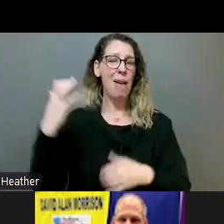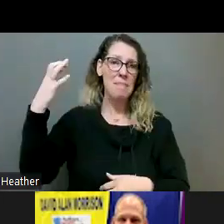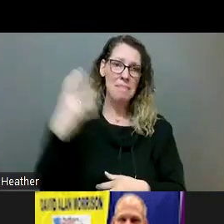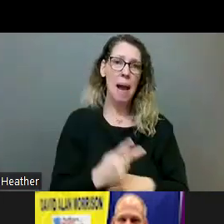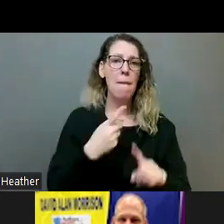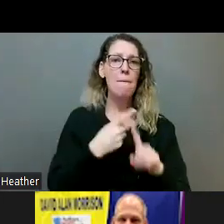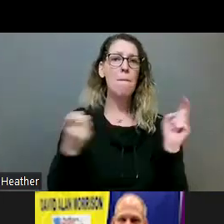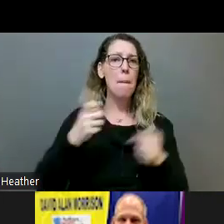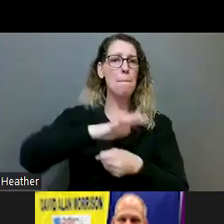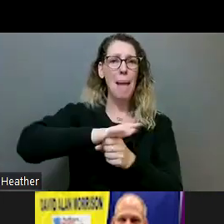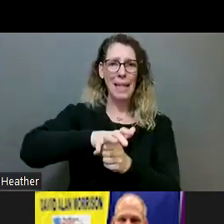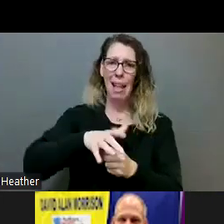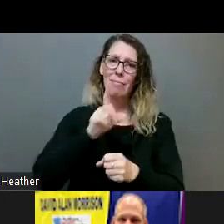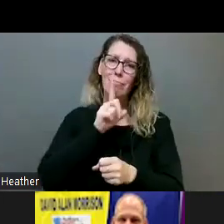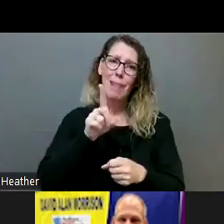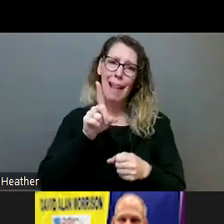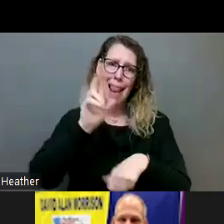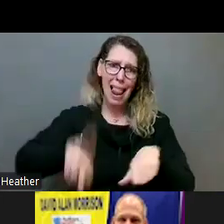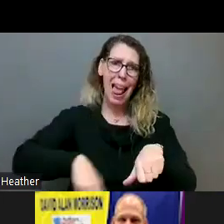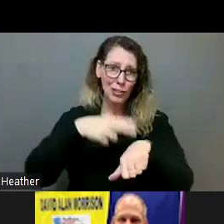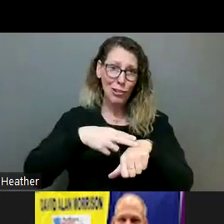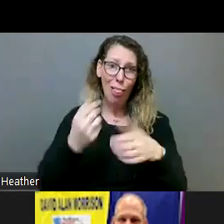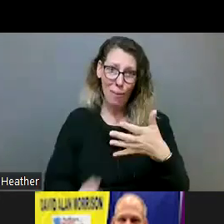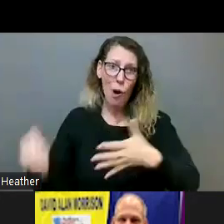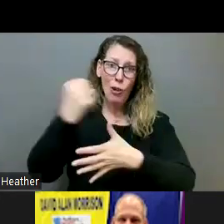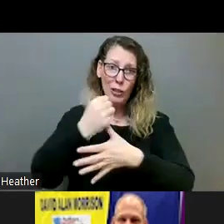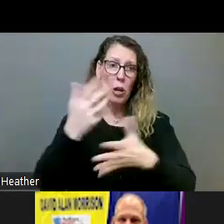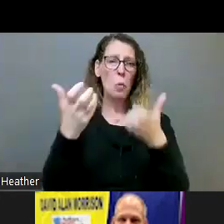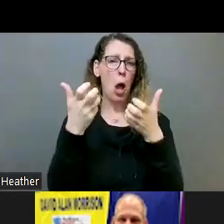is a national priority and I wanted to share this quote with you from the US Secretary of